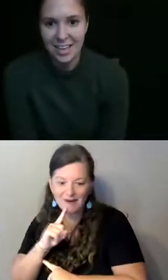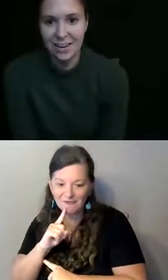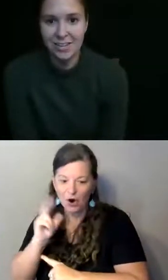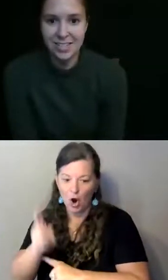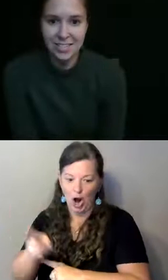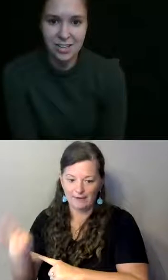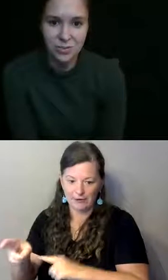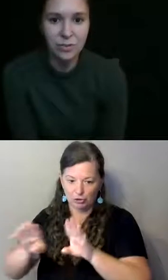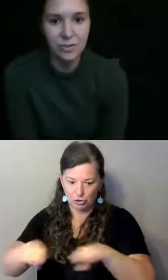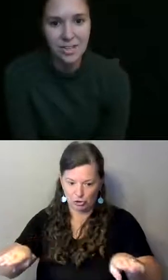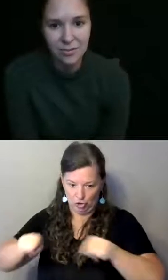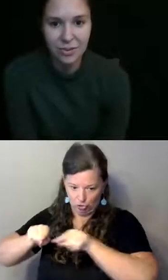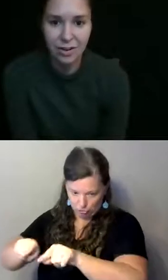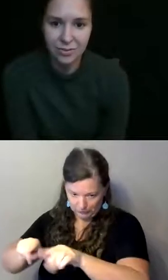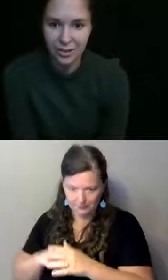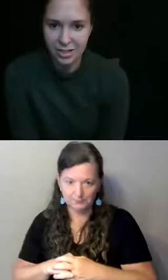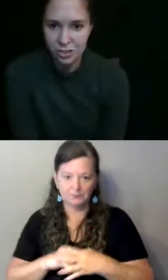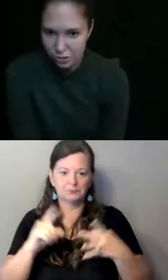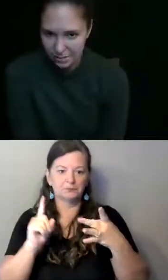that are successful for Deaf and hard of hearing children.